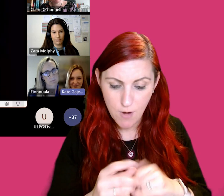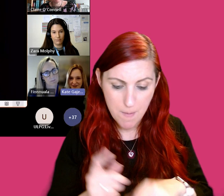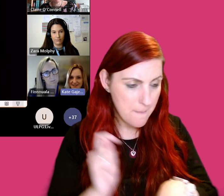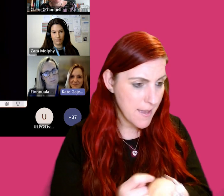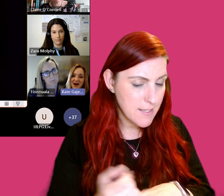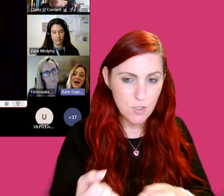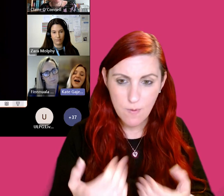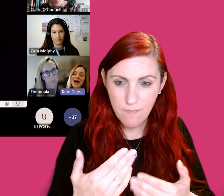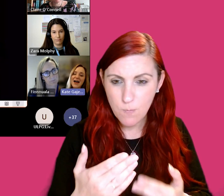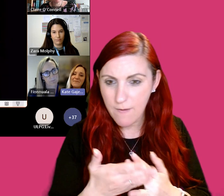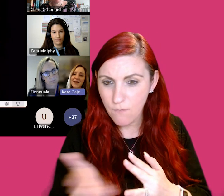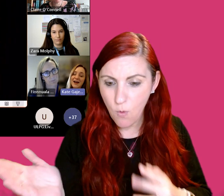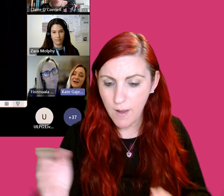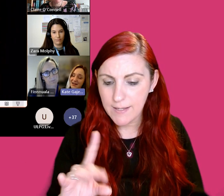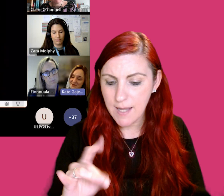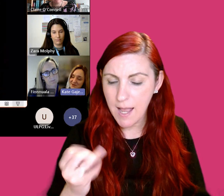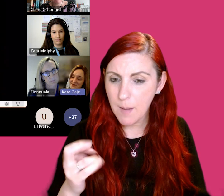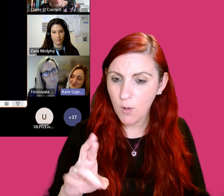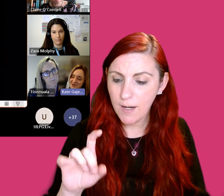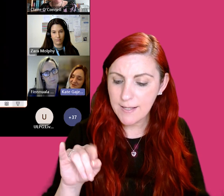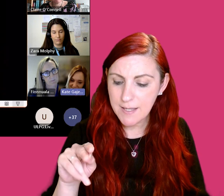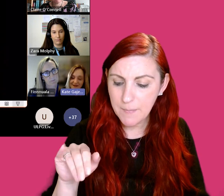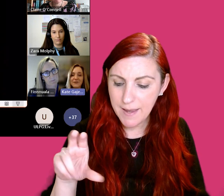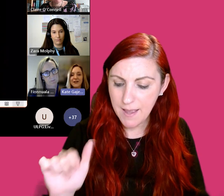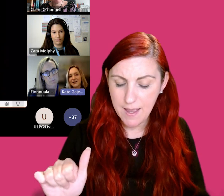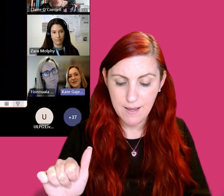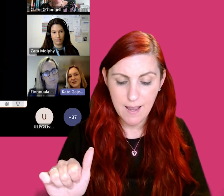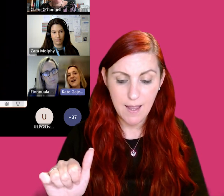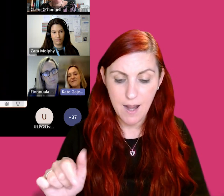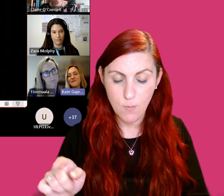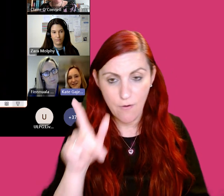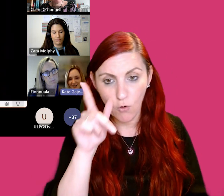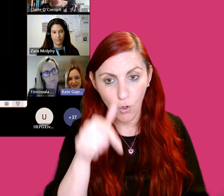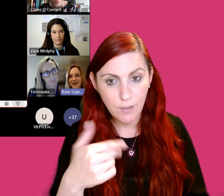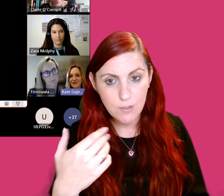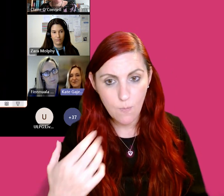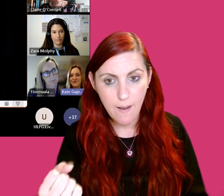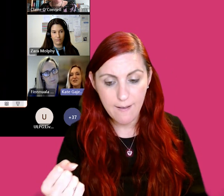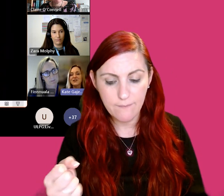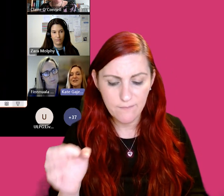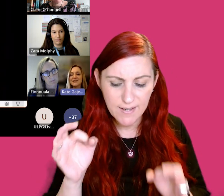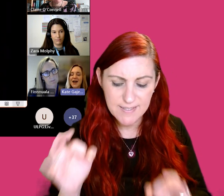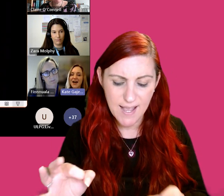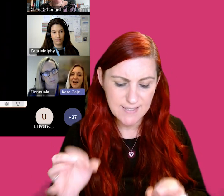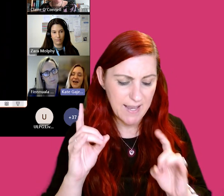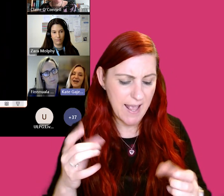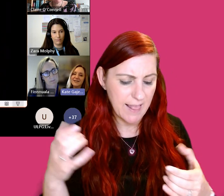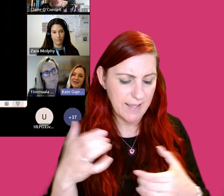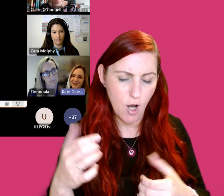hyperglycemia um and I was absolutely very lucky to have fantastic Healthcare professionals uh and